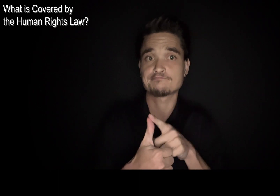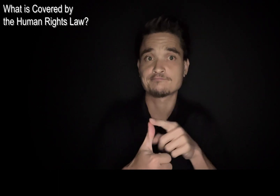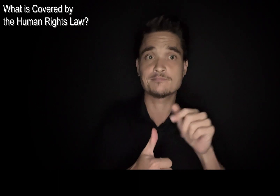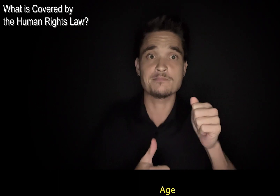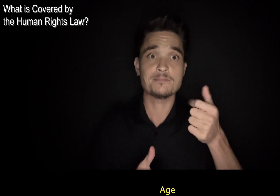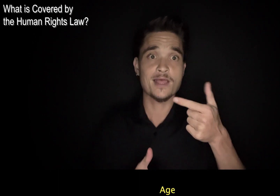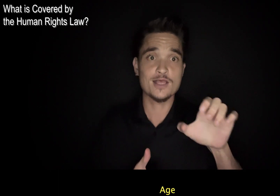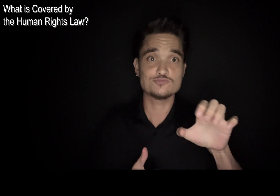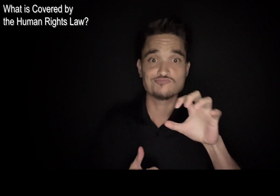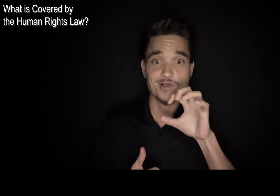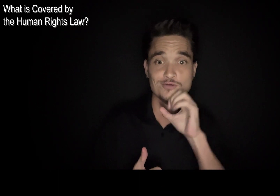Age